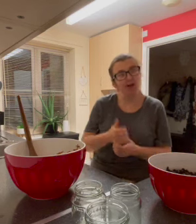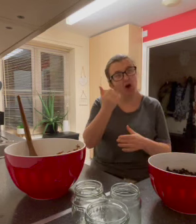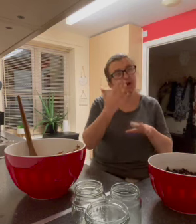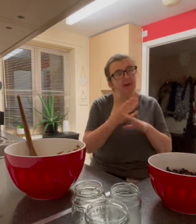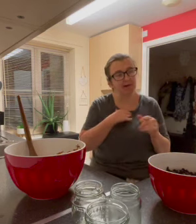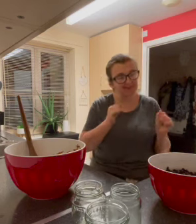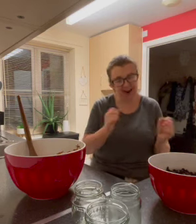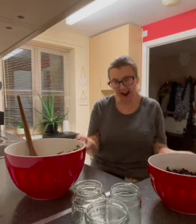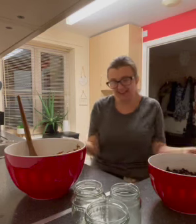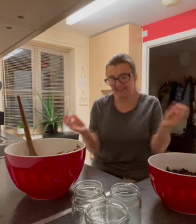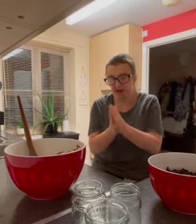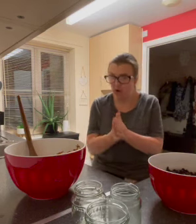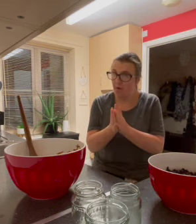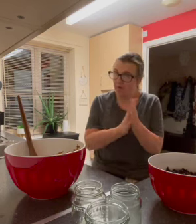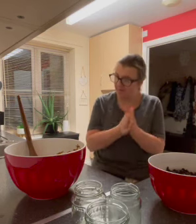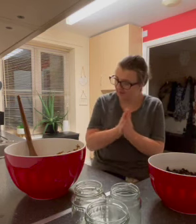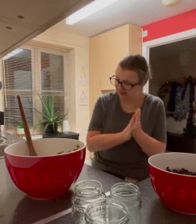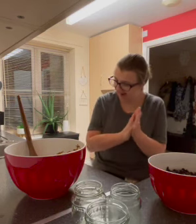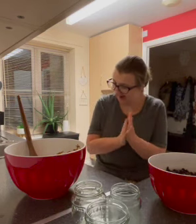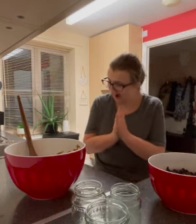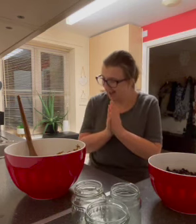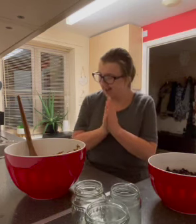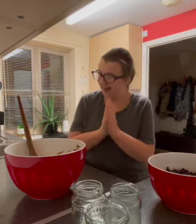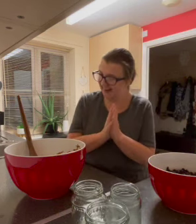and good job that I haven't mixed both together yet.